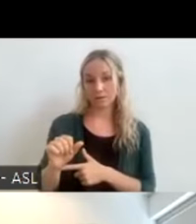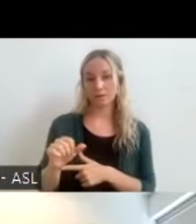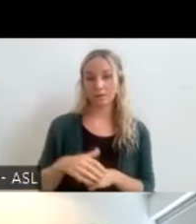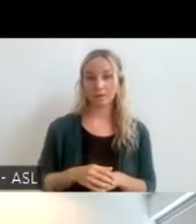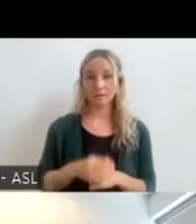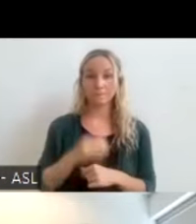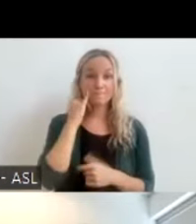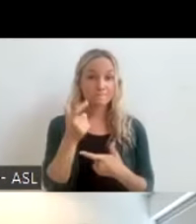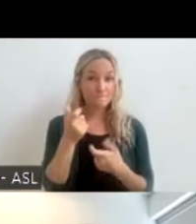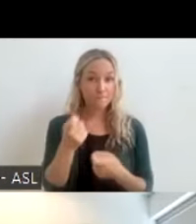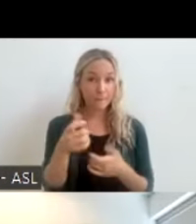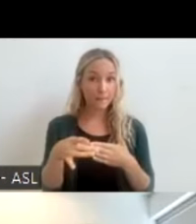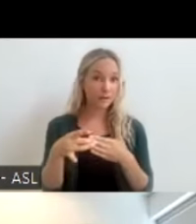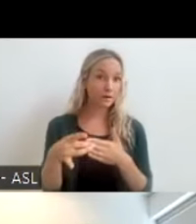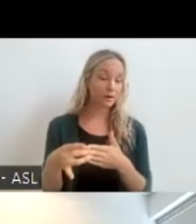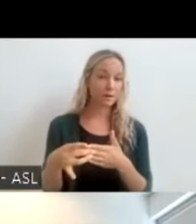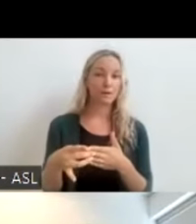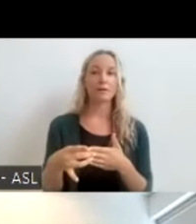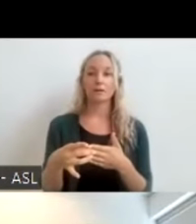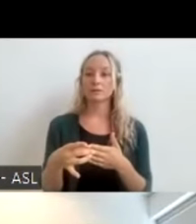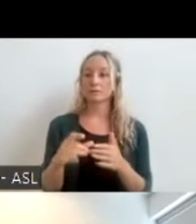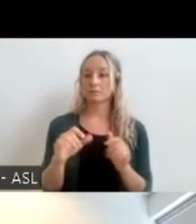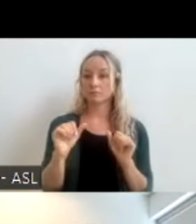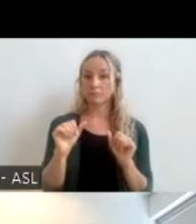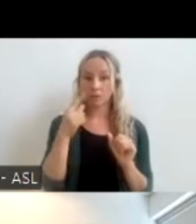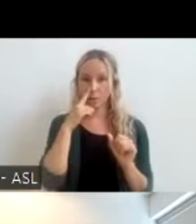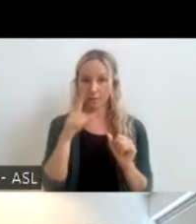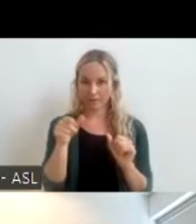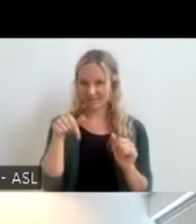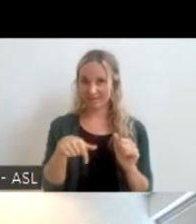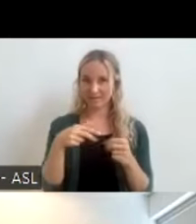with folks who need or would like to have it shared or have